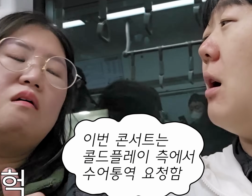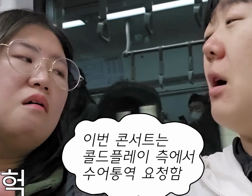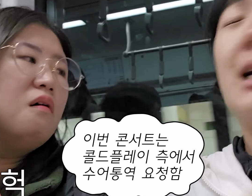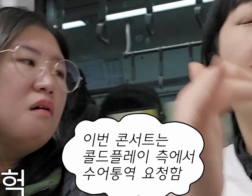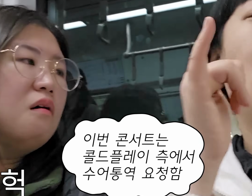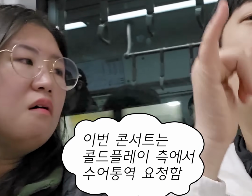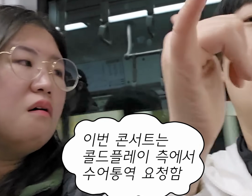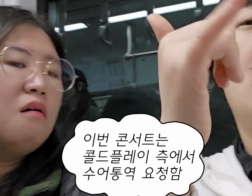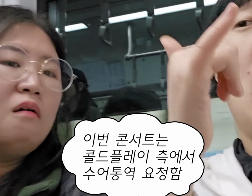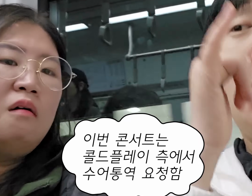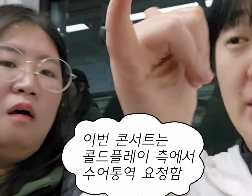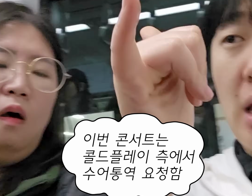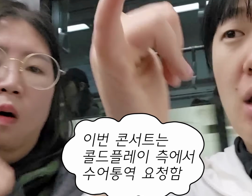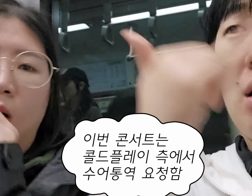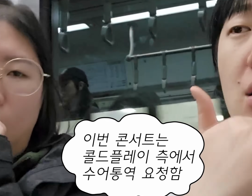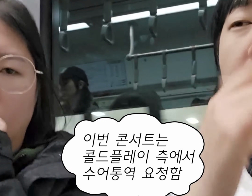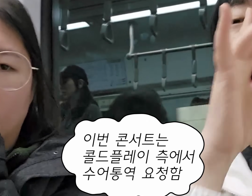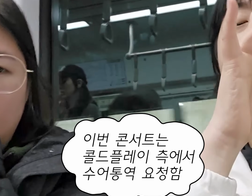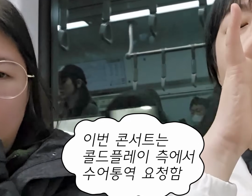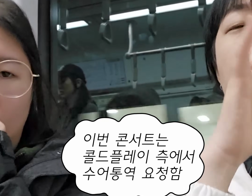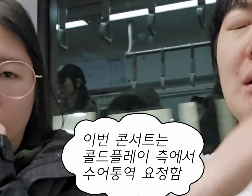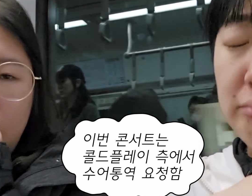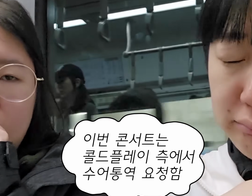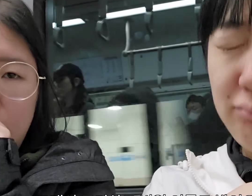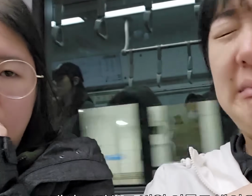Coldplay requested sign language interpretation for this concert.